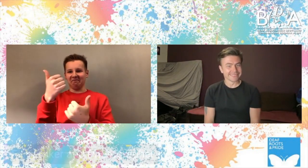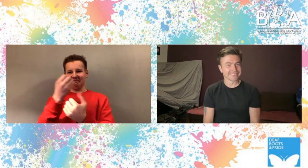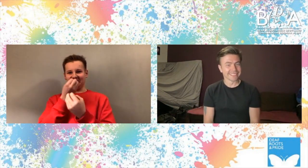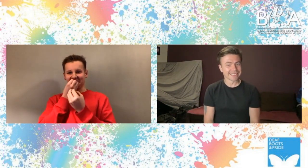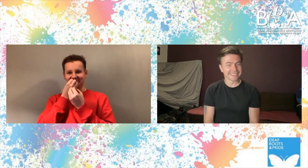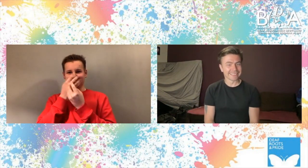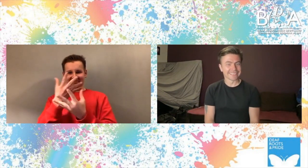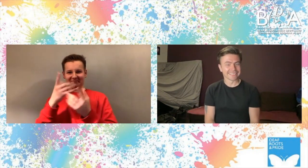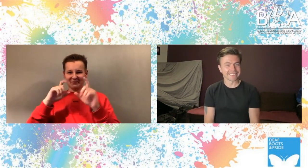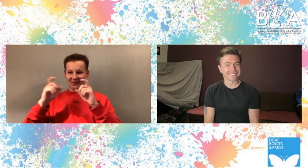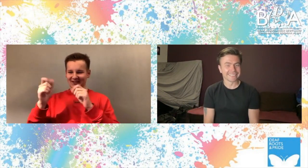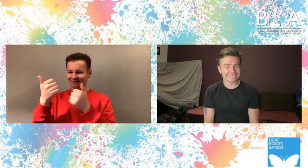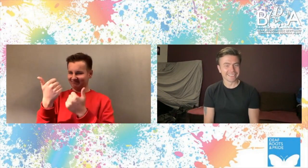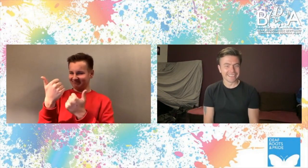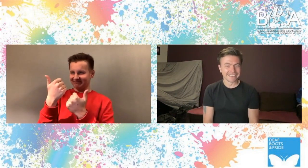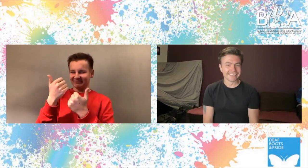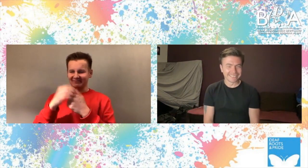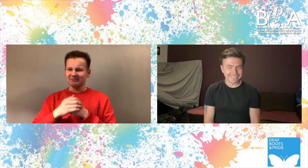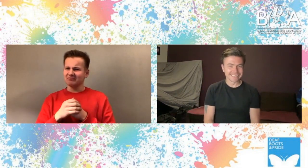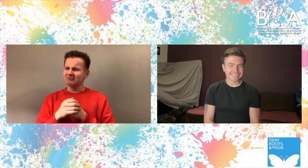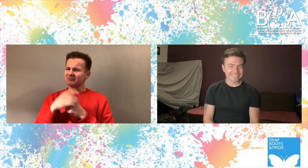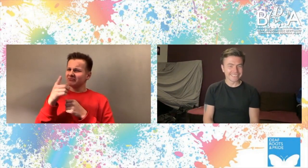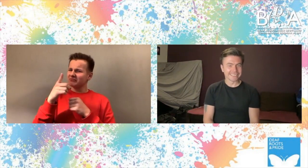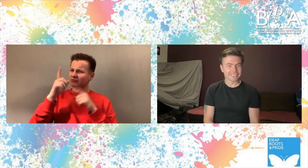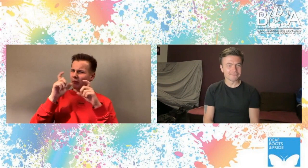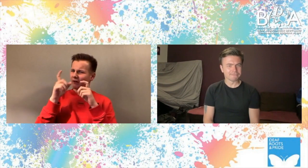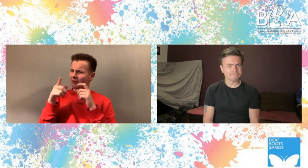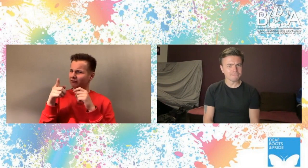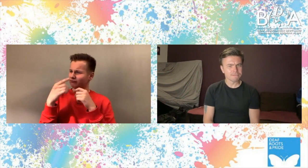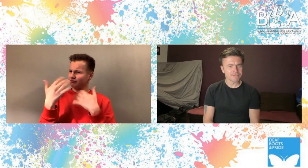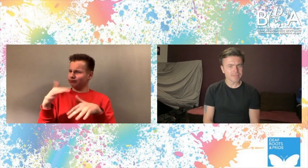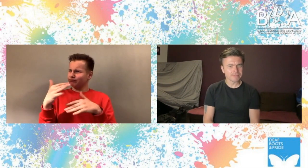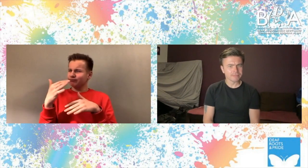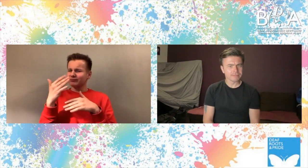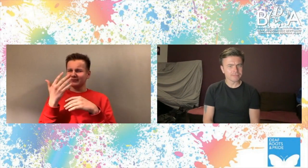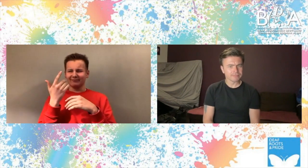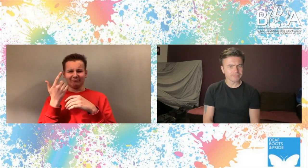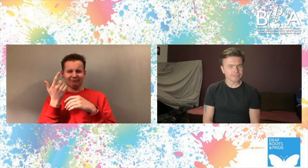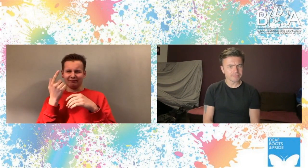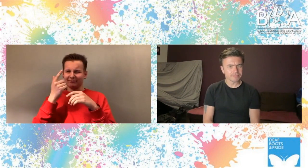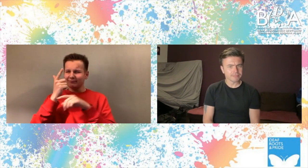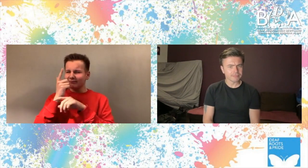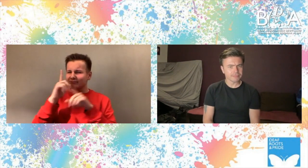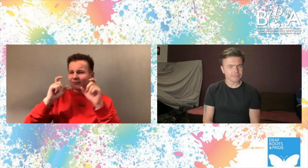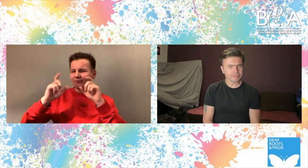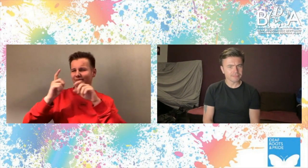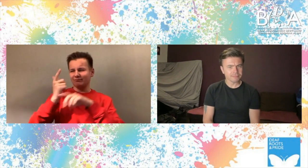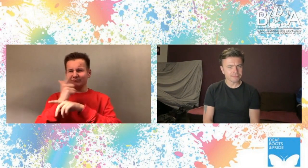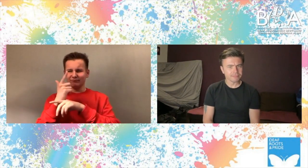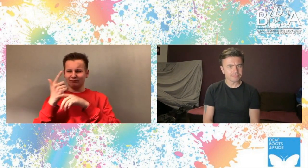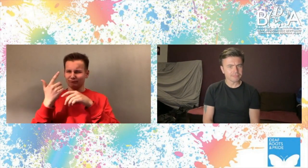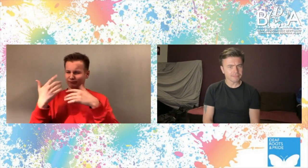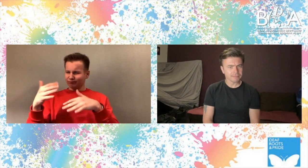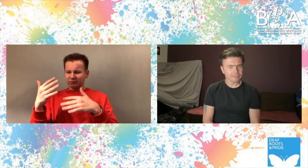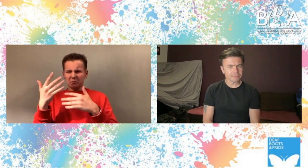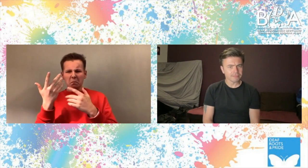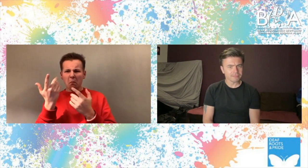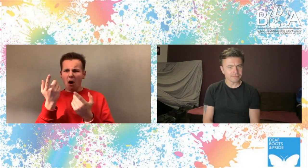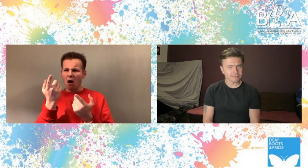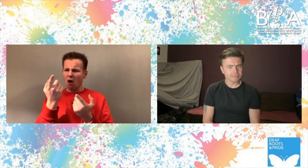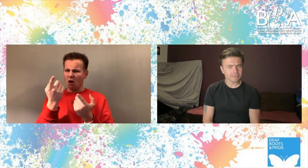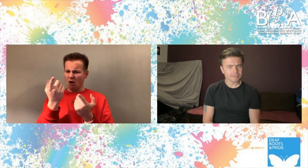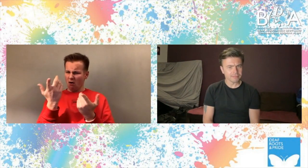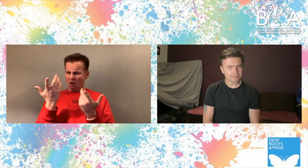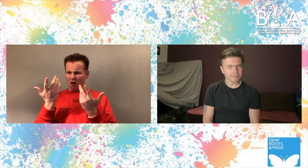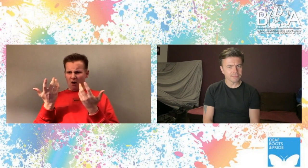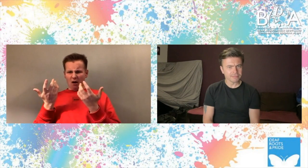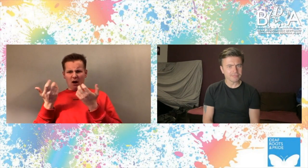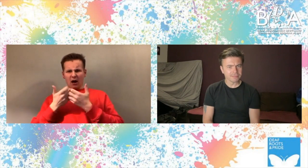Wow, amazing. So, you’ve mentioned photography and filmmaking. I suppose